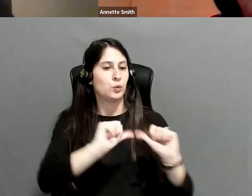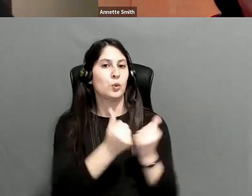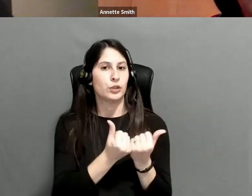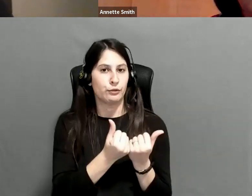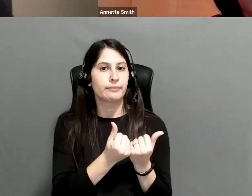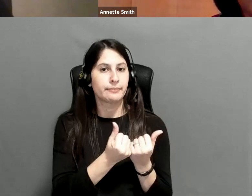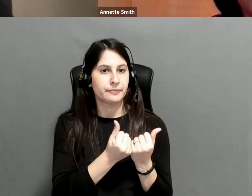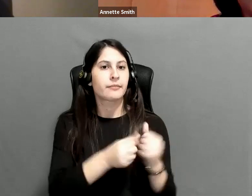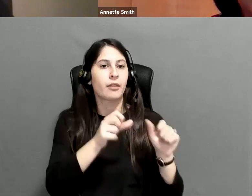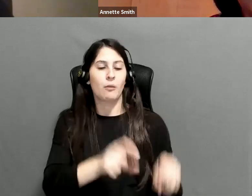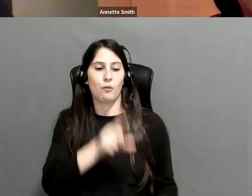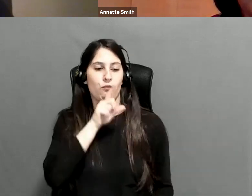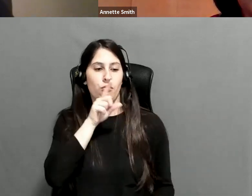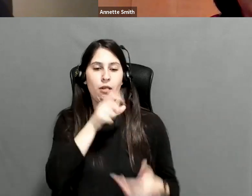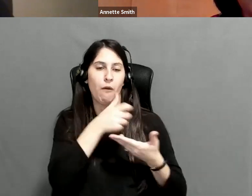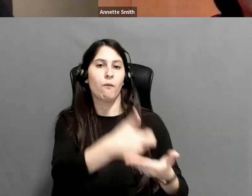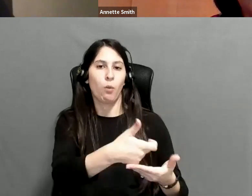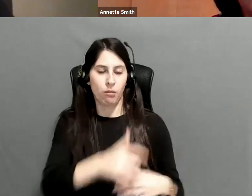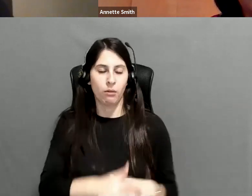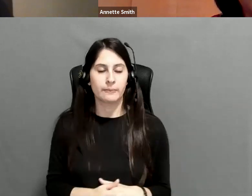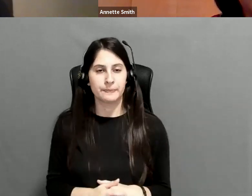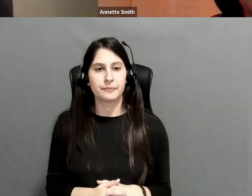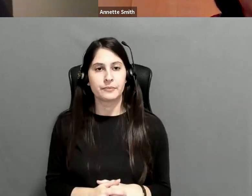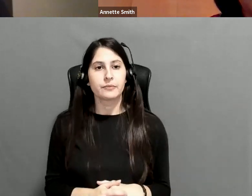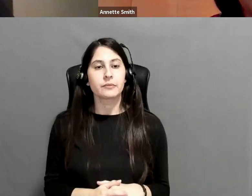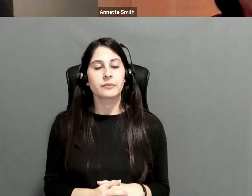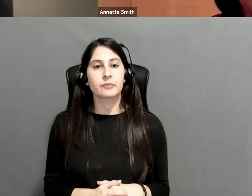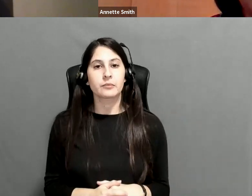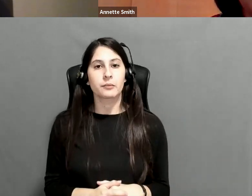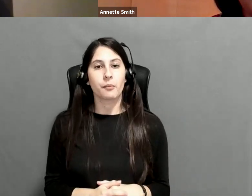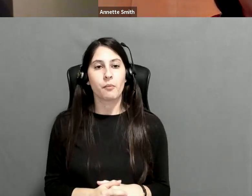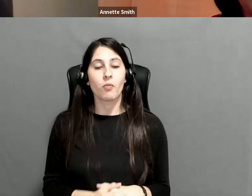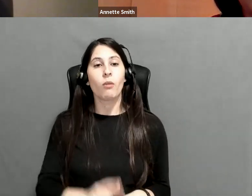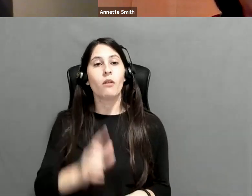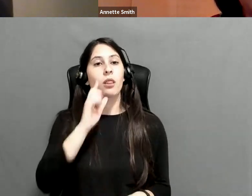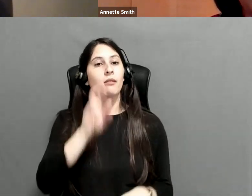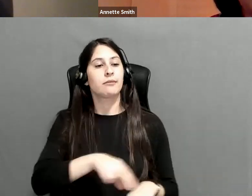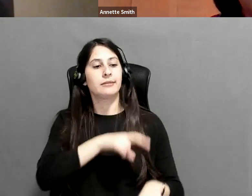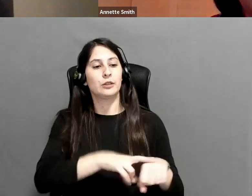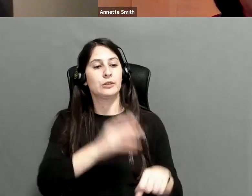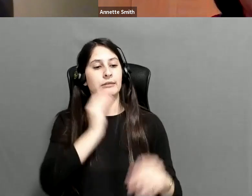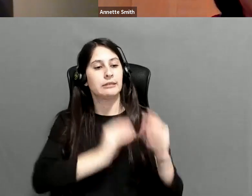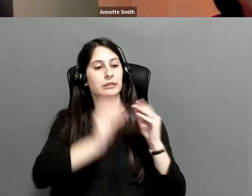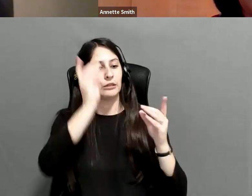PowerPoint, especially the national eating disorder association. Could be really helpful.